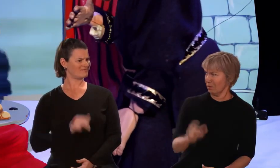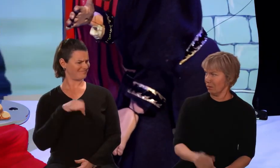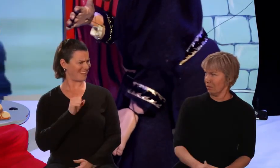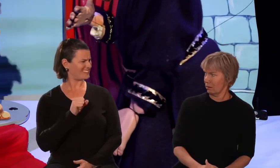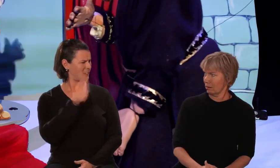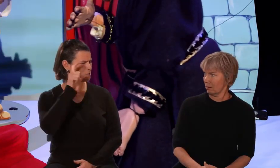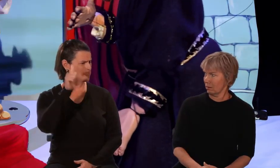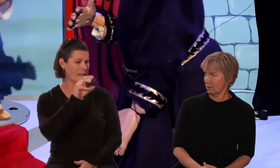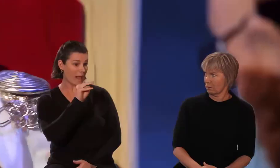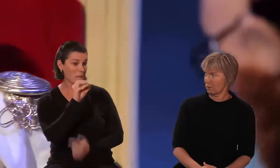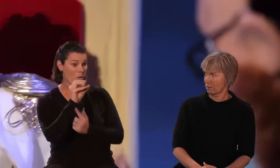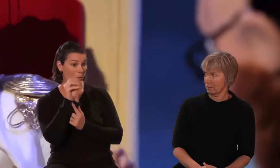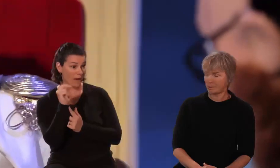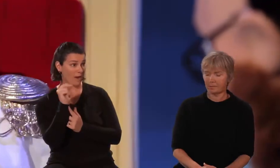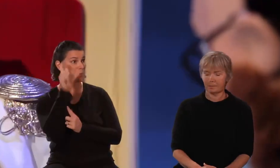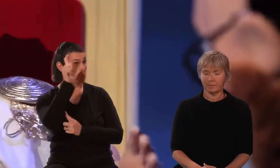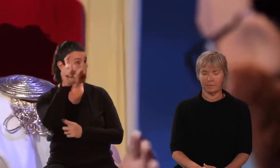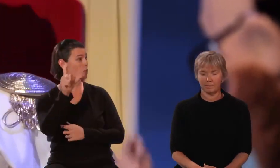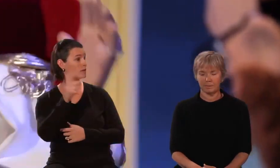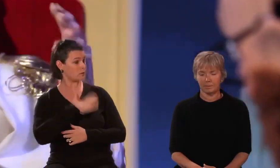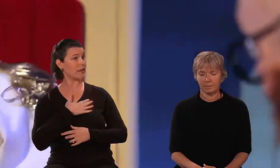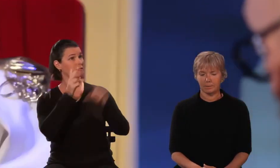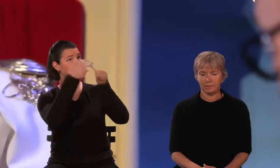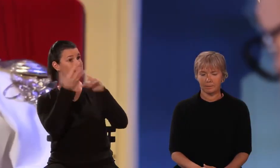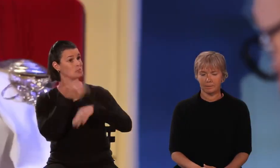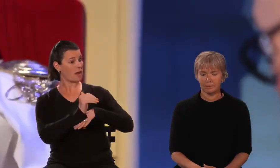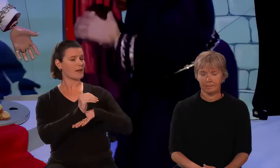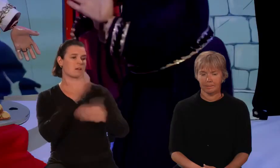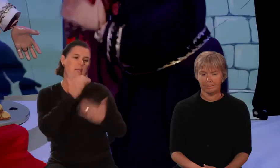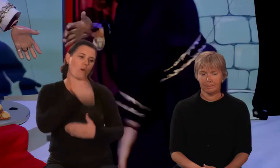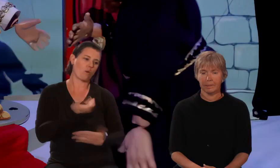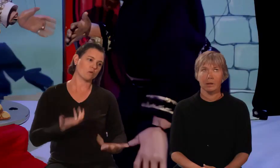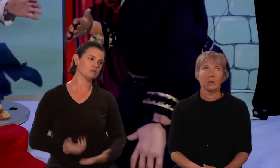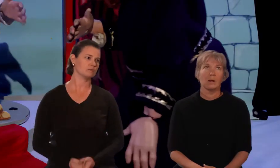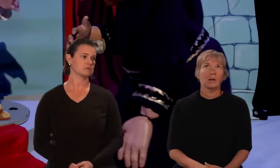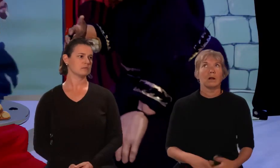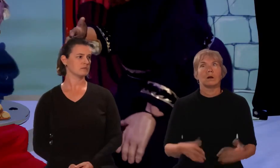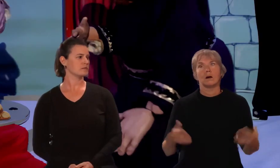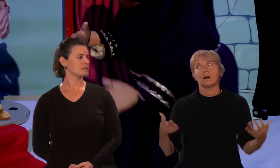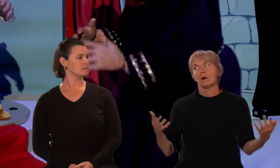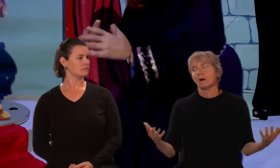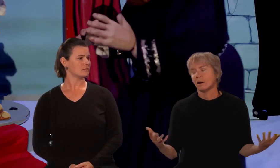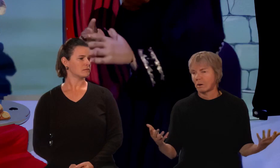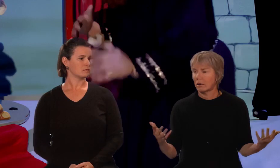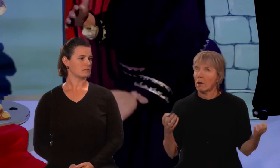M-O-O-N, moon. Get it tonight, tomorrow at the latest. [chamberlain] I have got a great many things for you